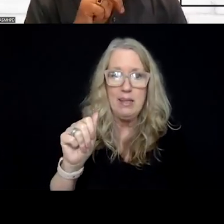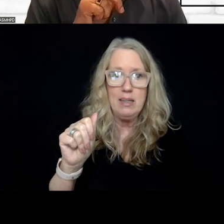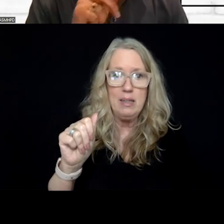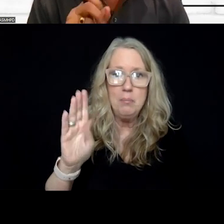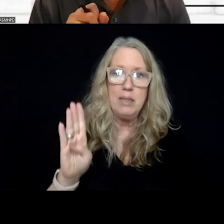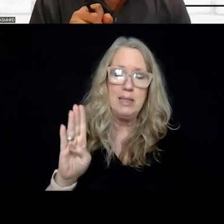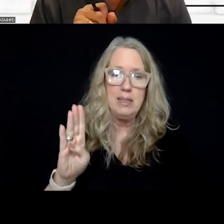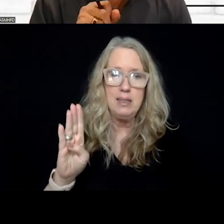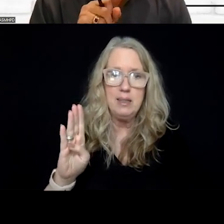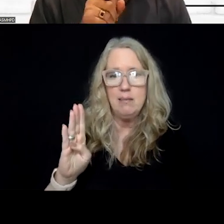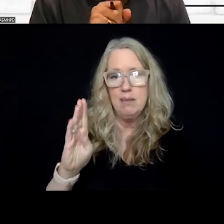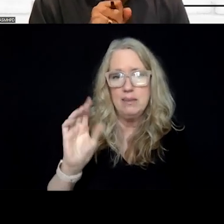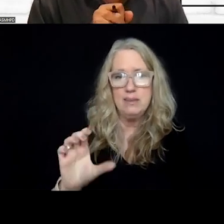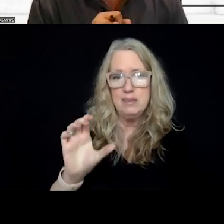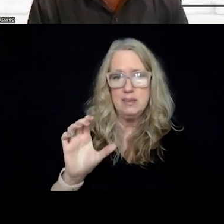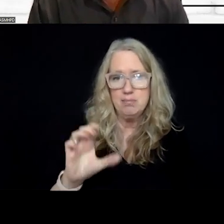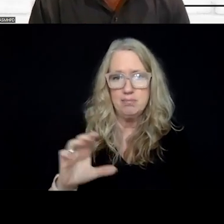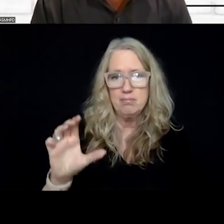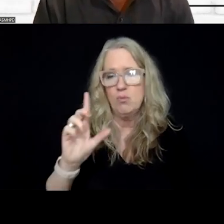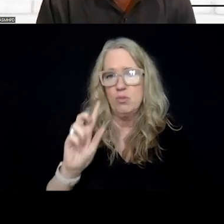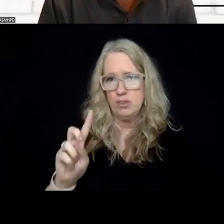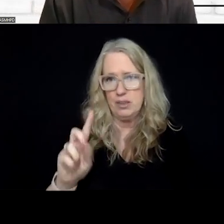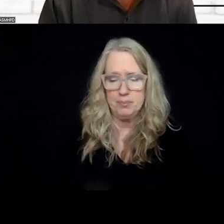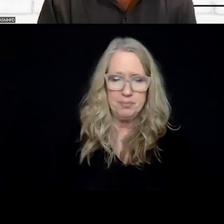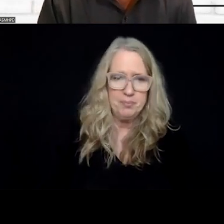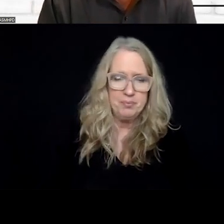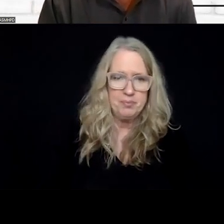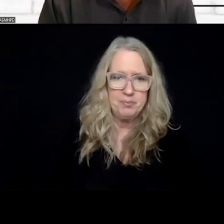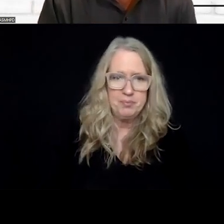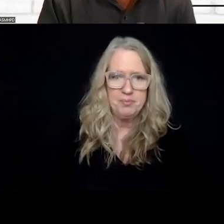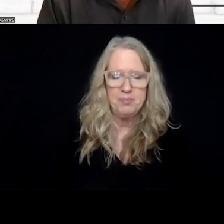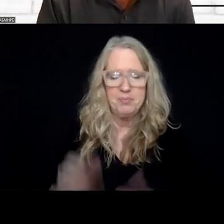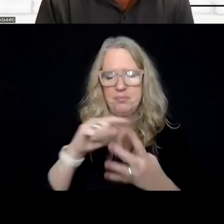B, IMPLEMENT. C, SUPERVISE AND TRAIN OR, D, UNDERWRITE.